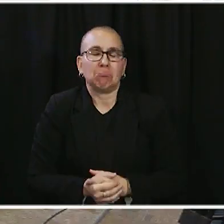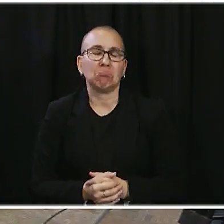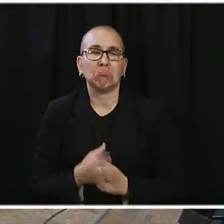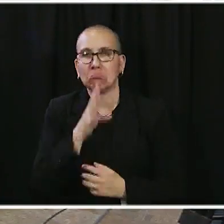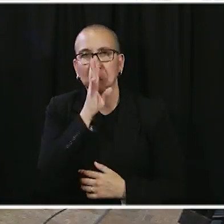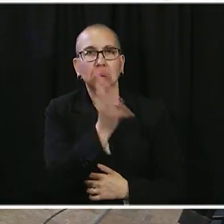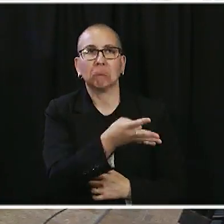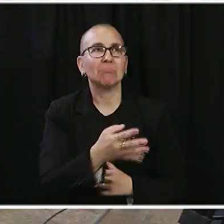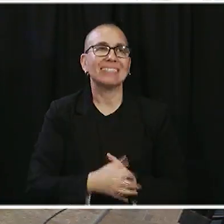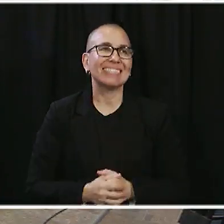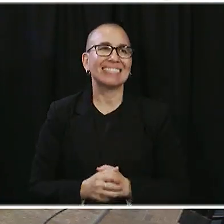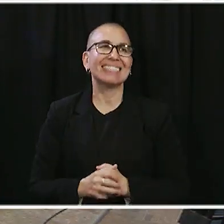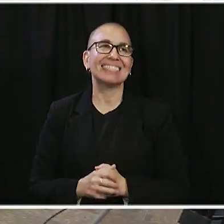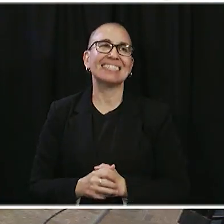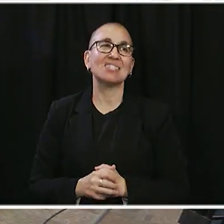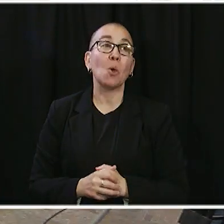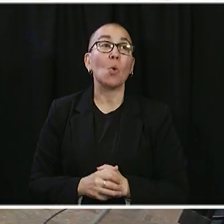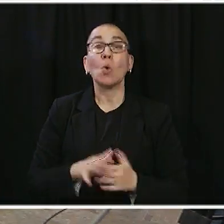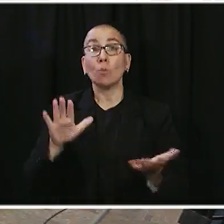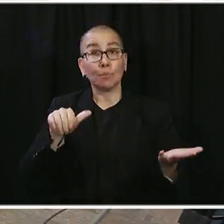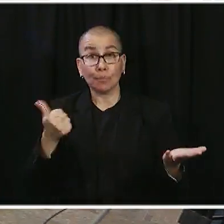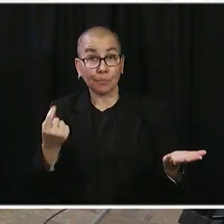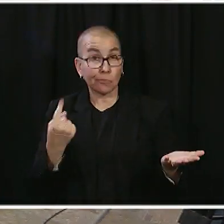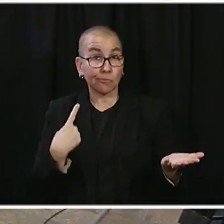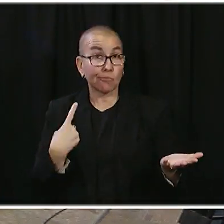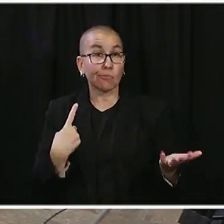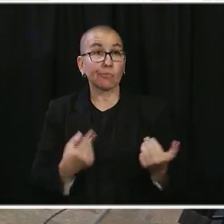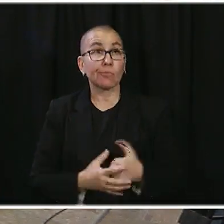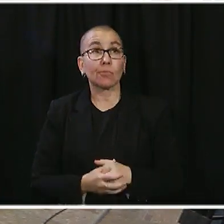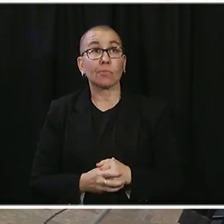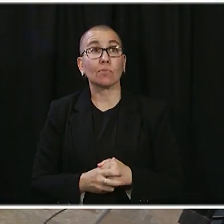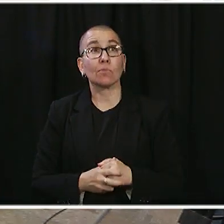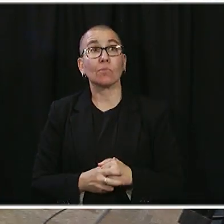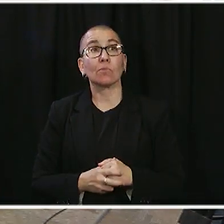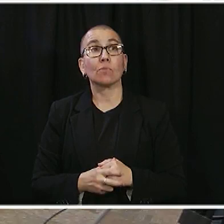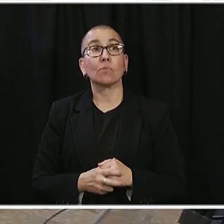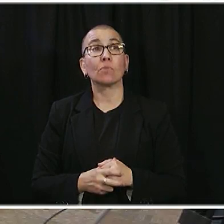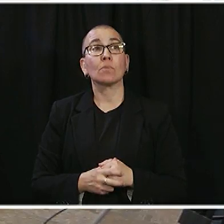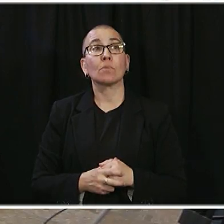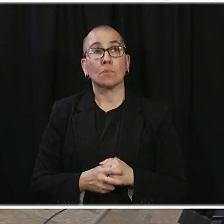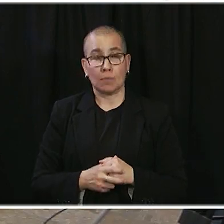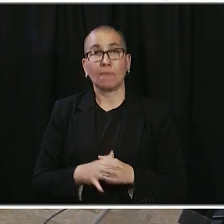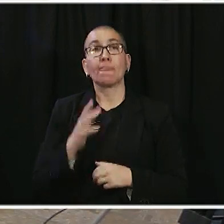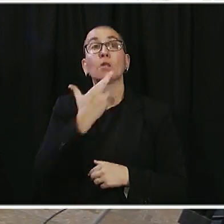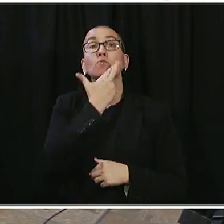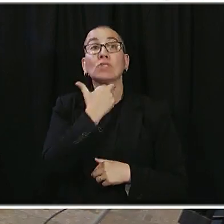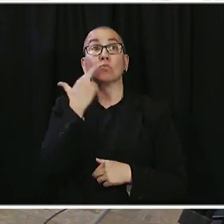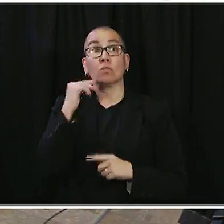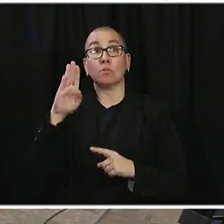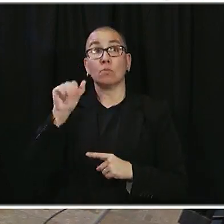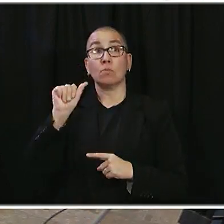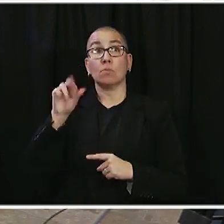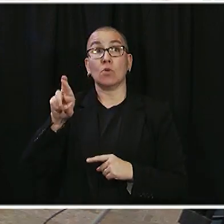I TAUGHT SCHOOL TOO LONG TO DO THAT. I'M NOT GOING TO TAKE THAT ONE. [ Reporter off mic ]